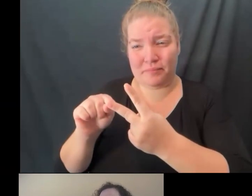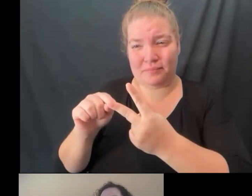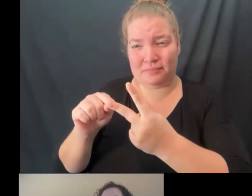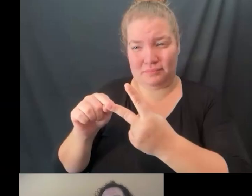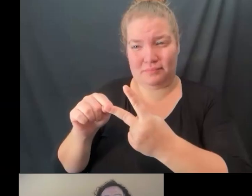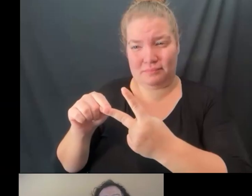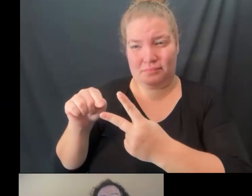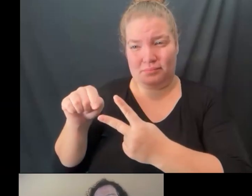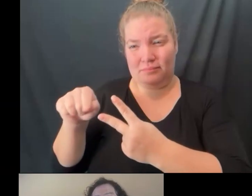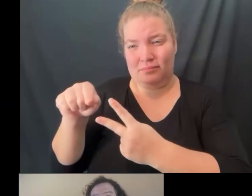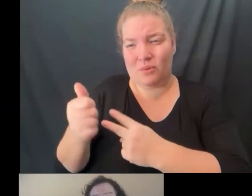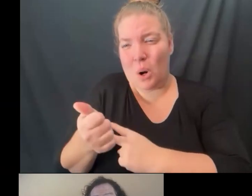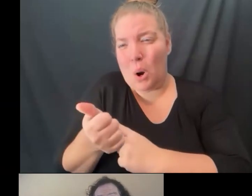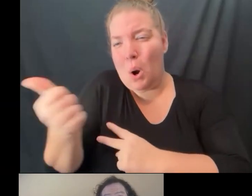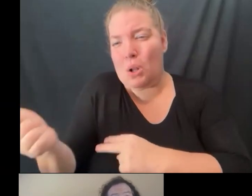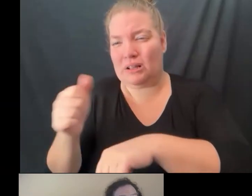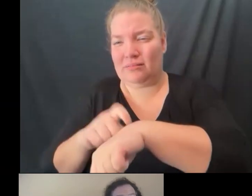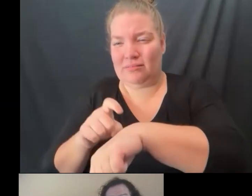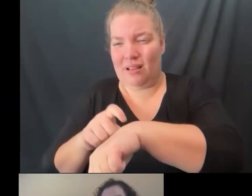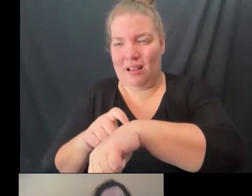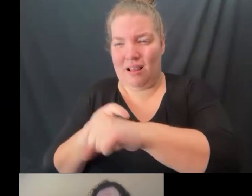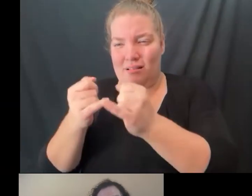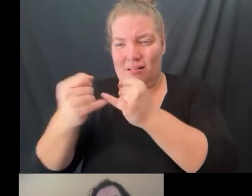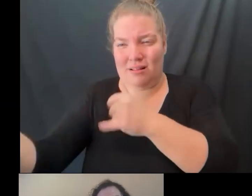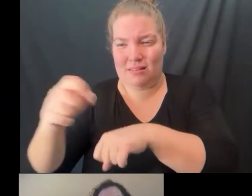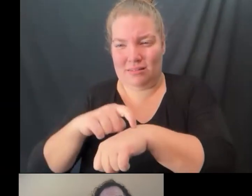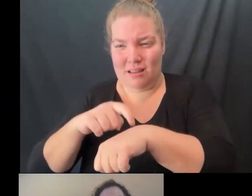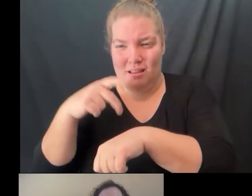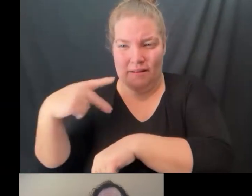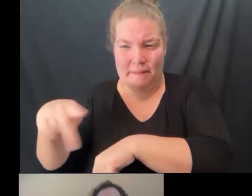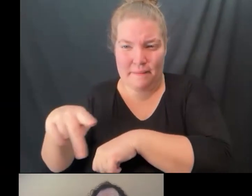And that's something I can unpack for you another day. Or you can contact us and help you figure that out